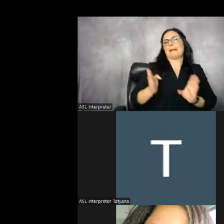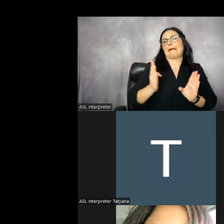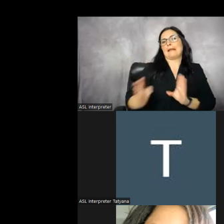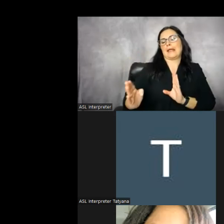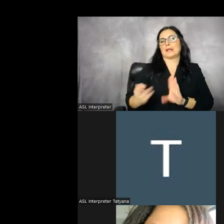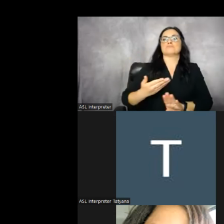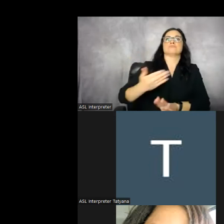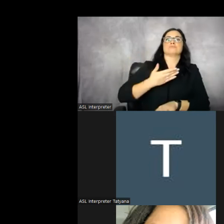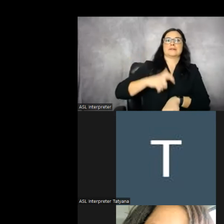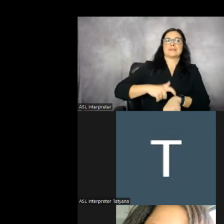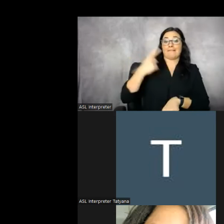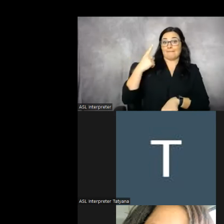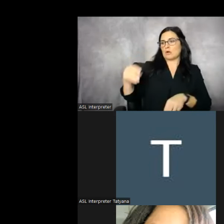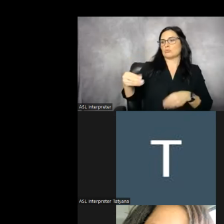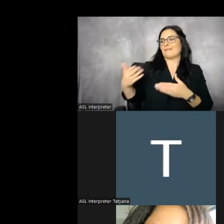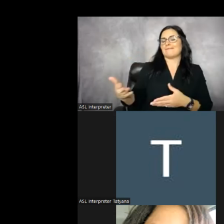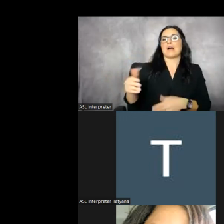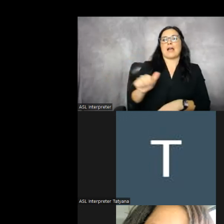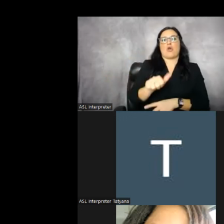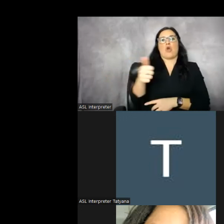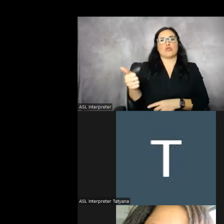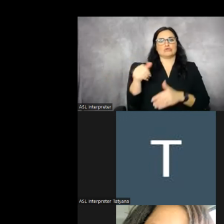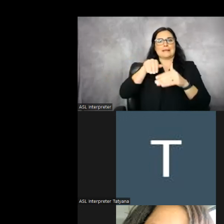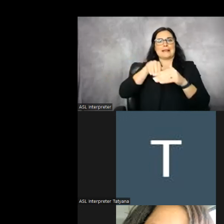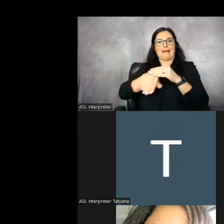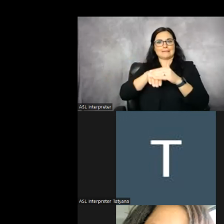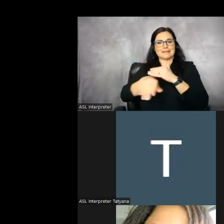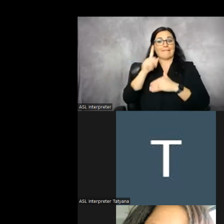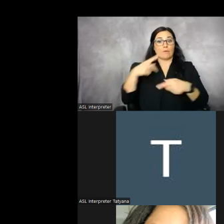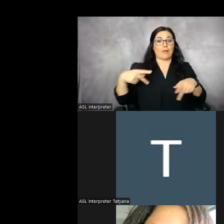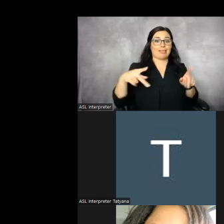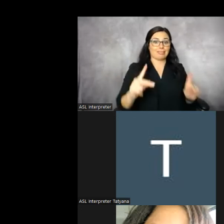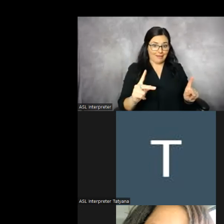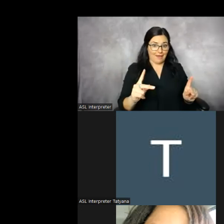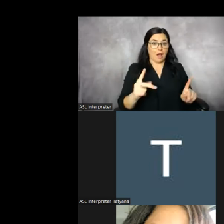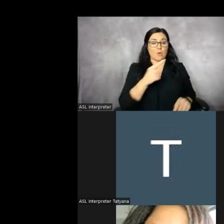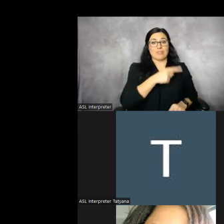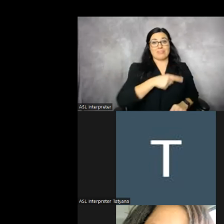to provide an alternate means of access to allow specific groups